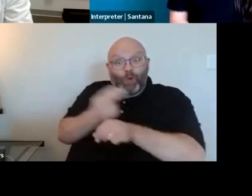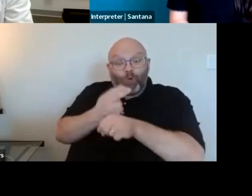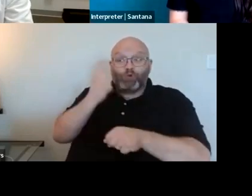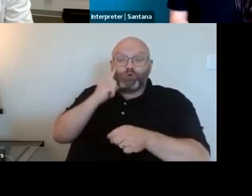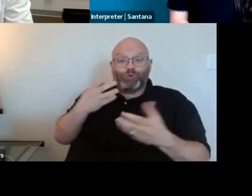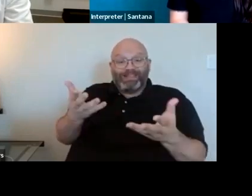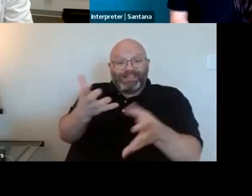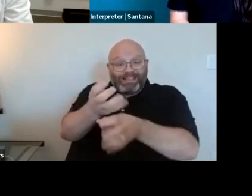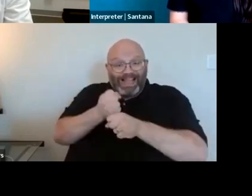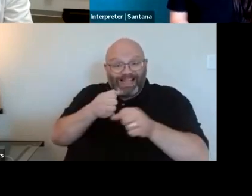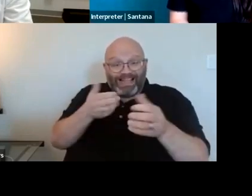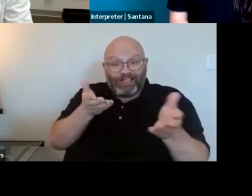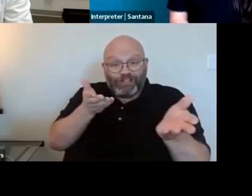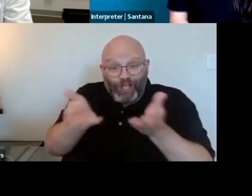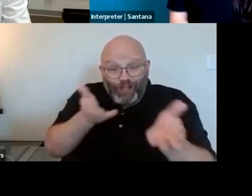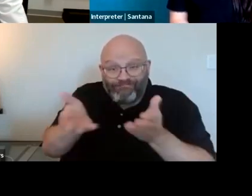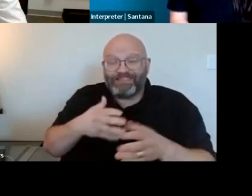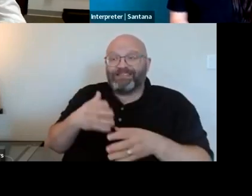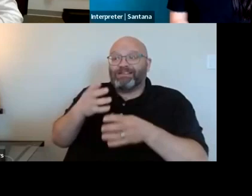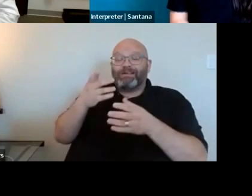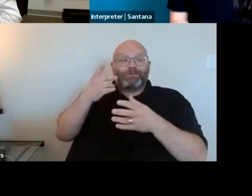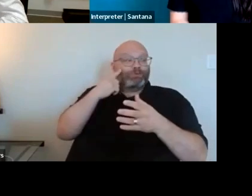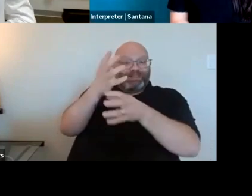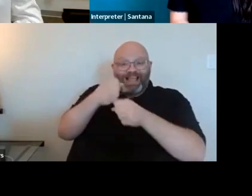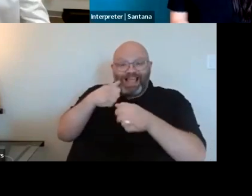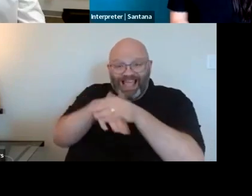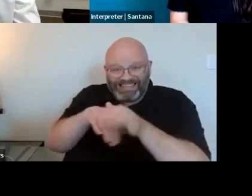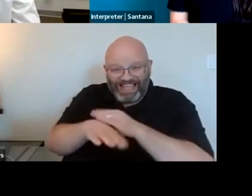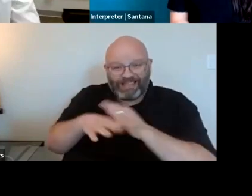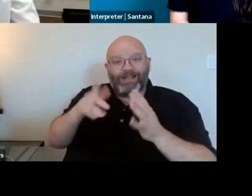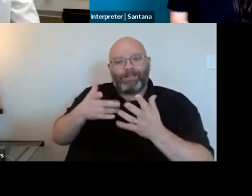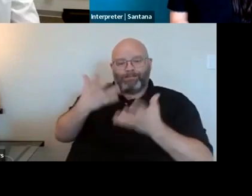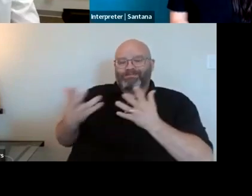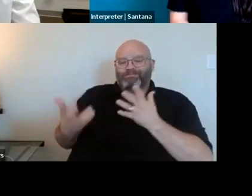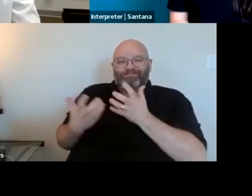So on a daily basis, which language do I use that determines what sorts of services you get,